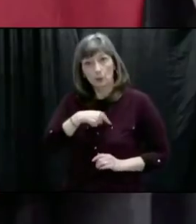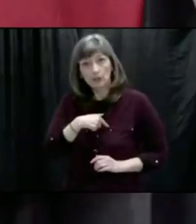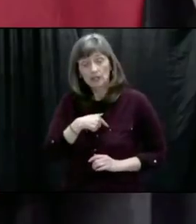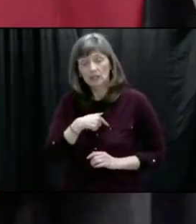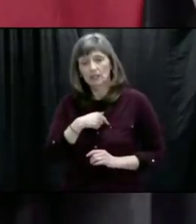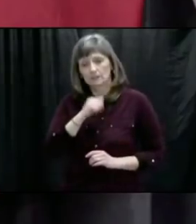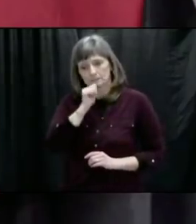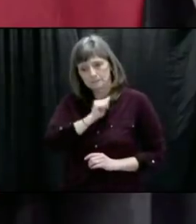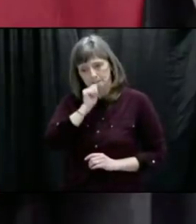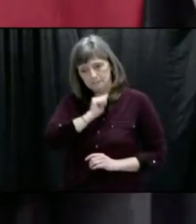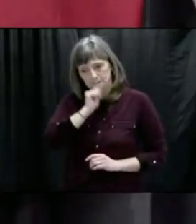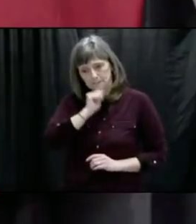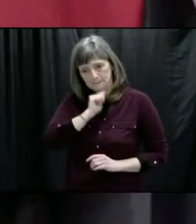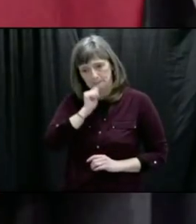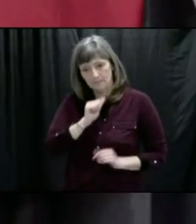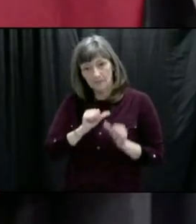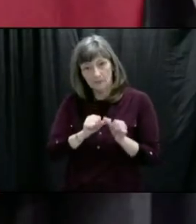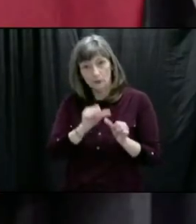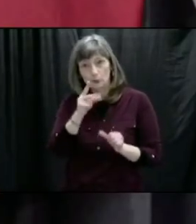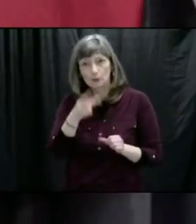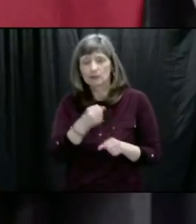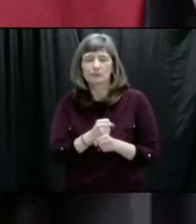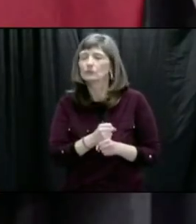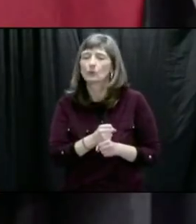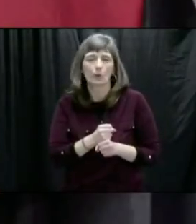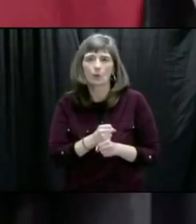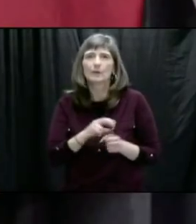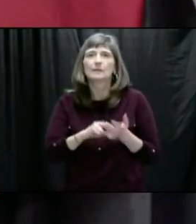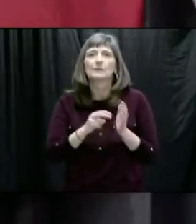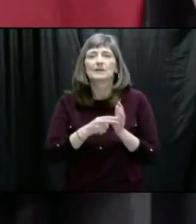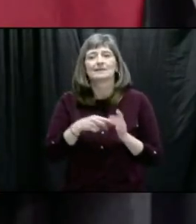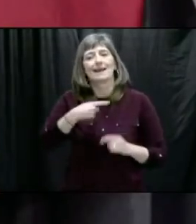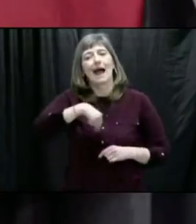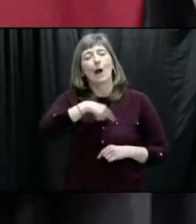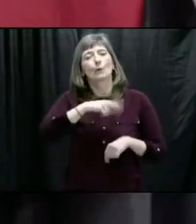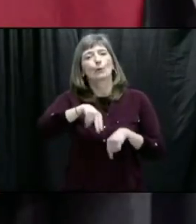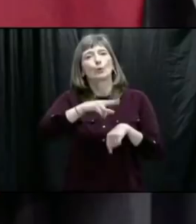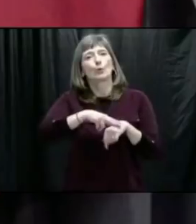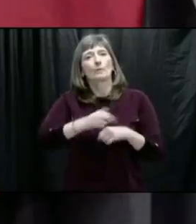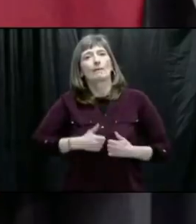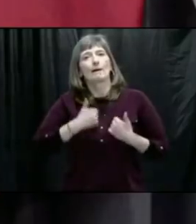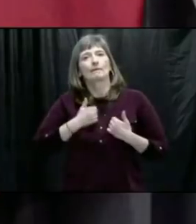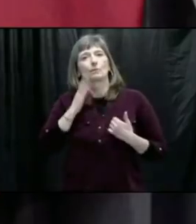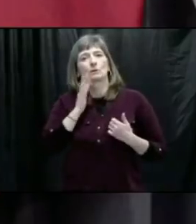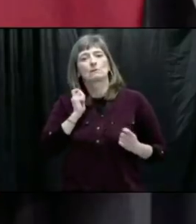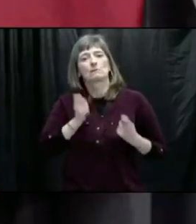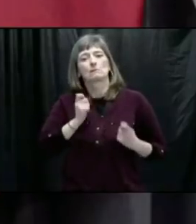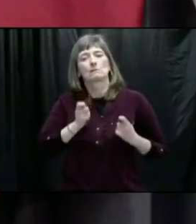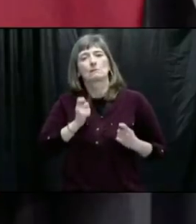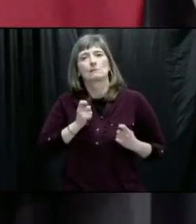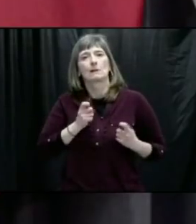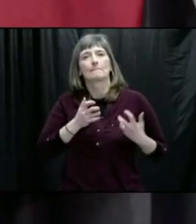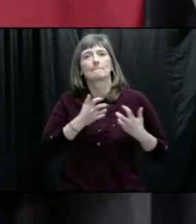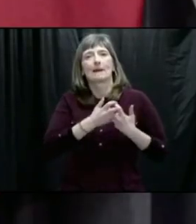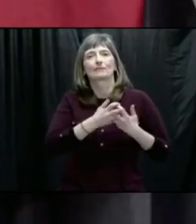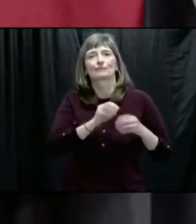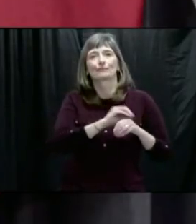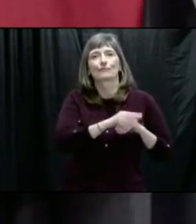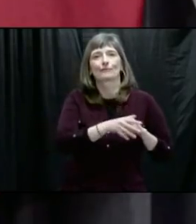THIS VIRUS. IT'S ABOUT ADAPTING TO ITS EXISTENCE AND CREATING OUR OWN